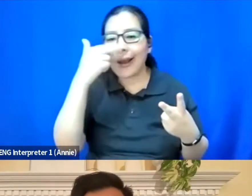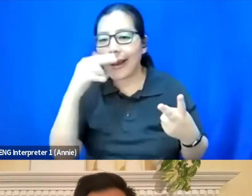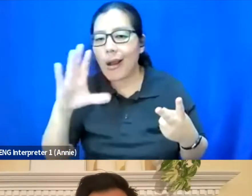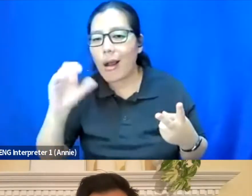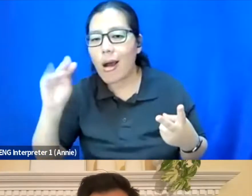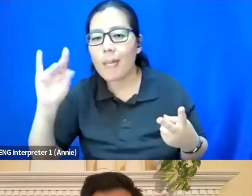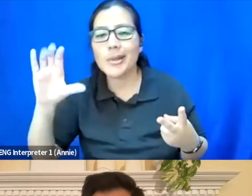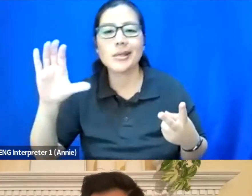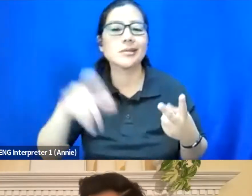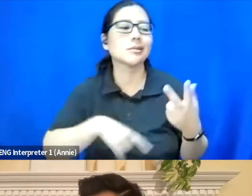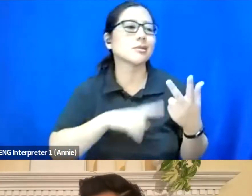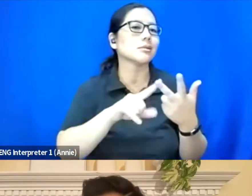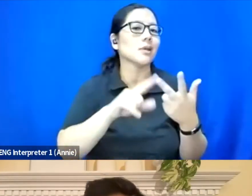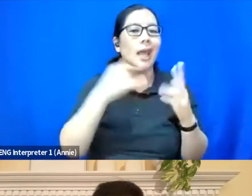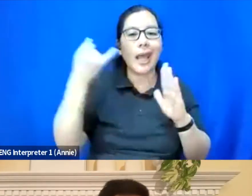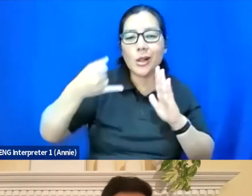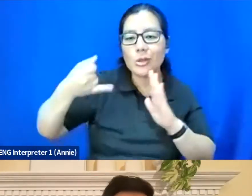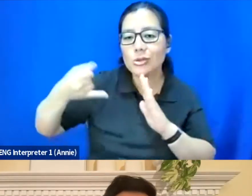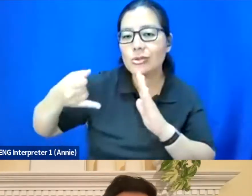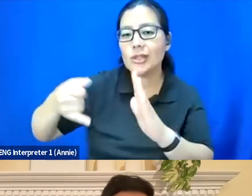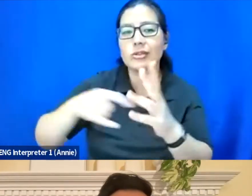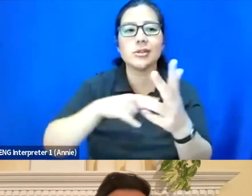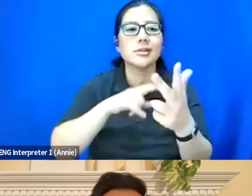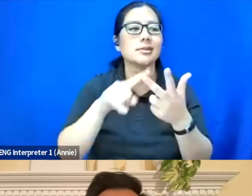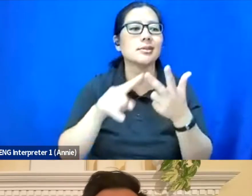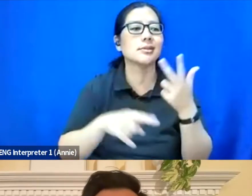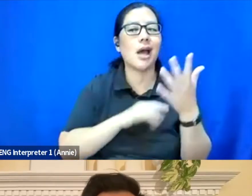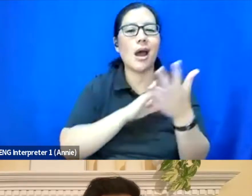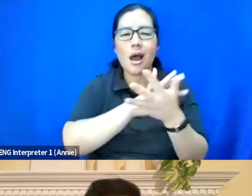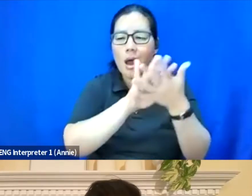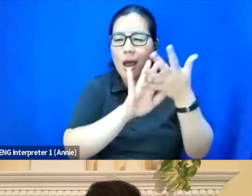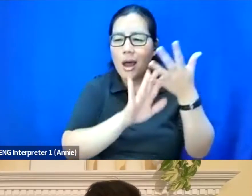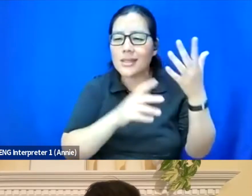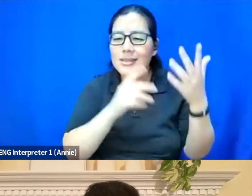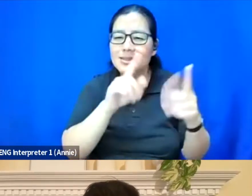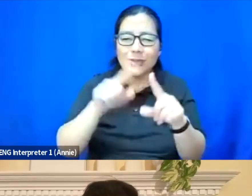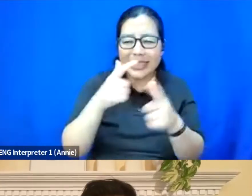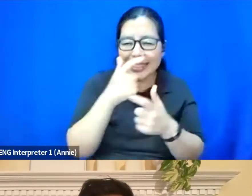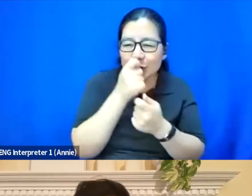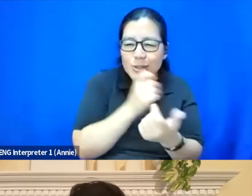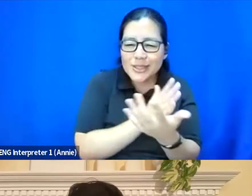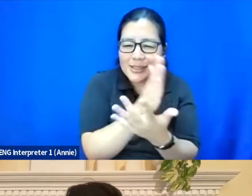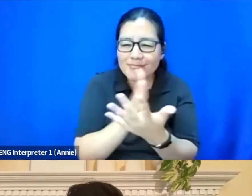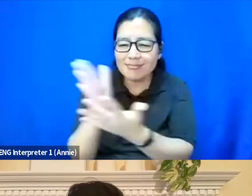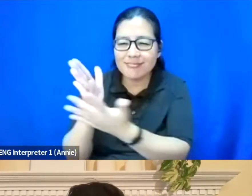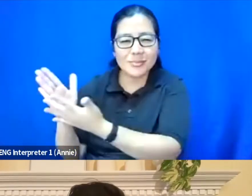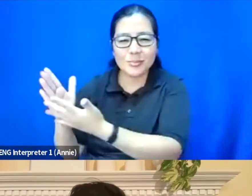In the United States, "The Collected Schizophrenias" was marketed as an essay collection.